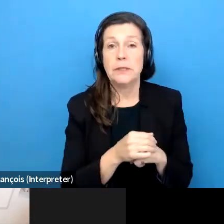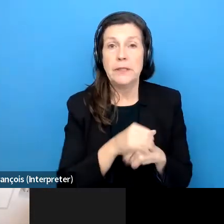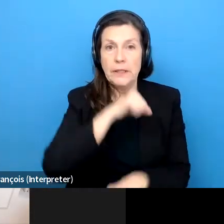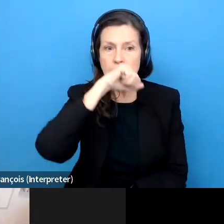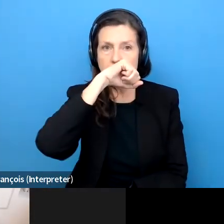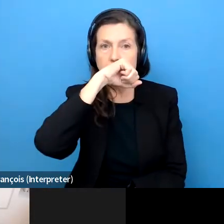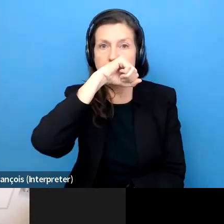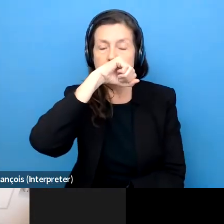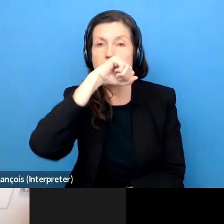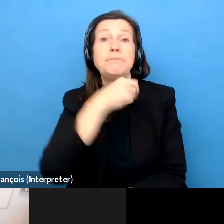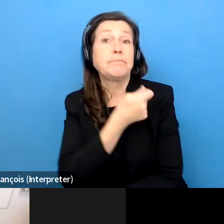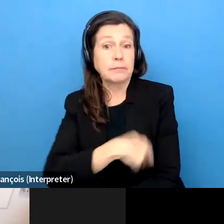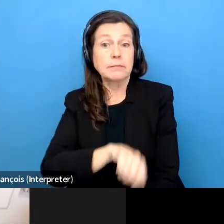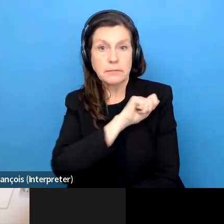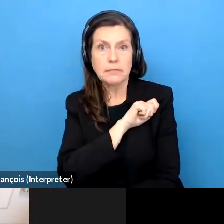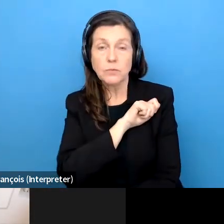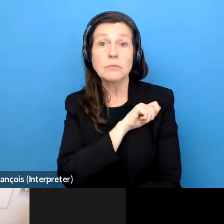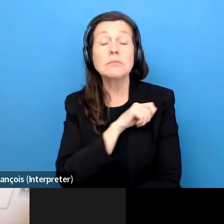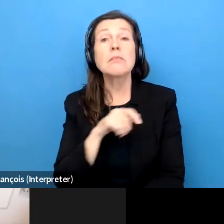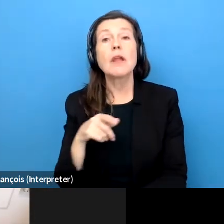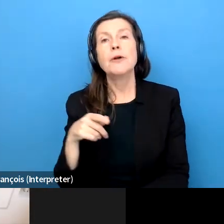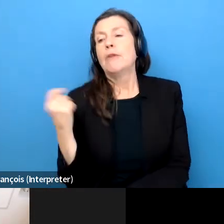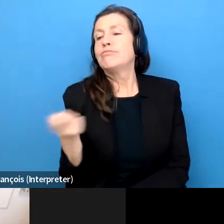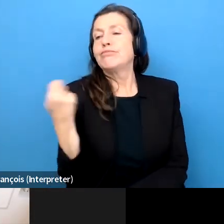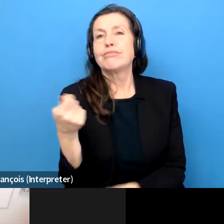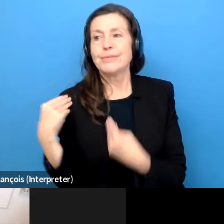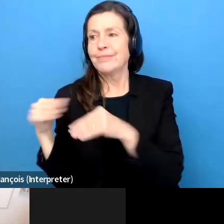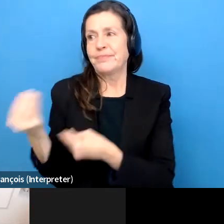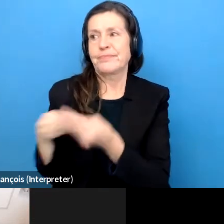and under prostitution, there are many crimes hidden.